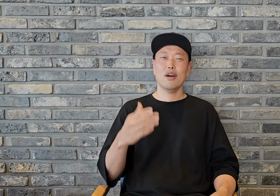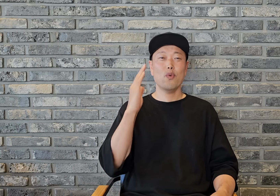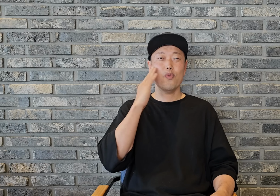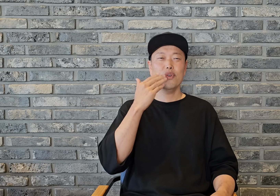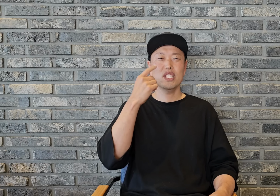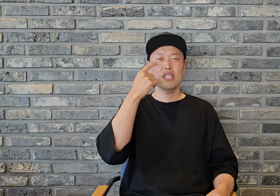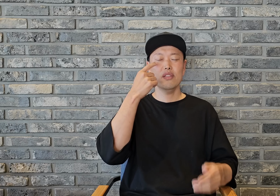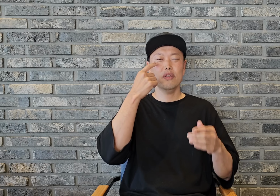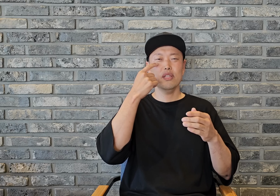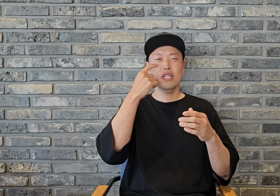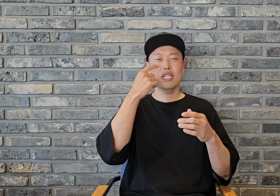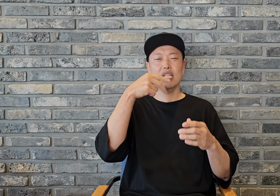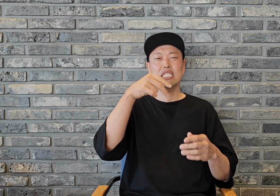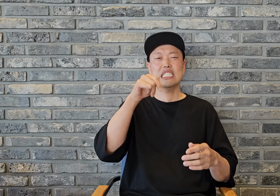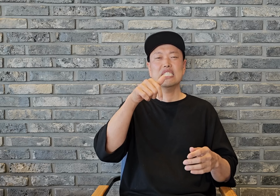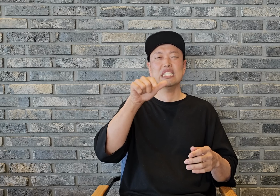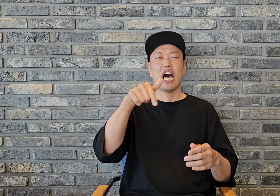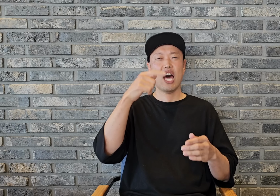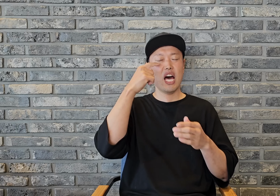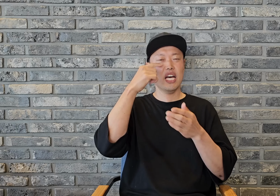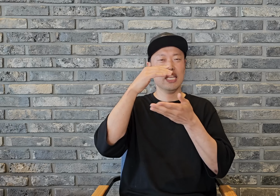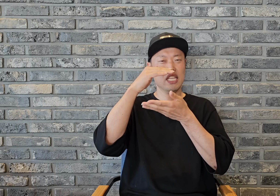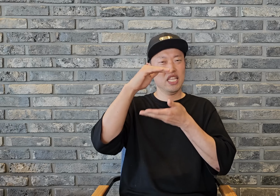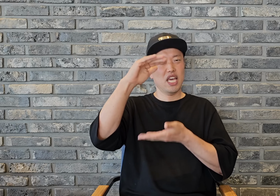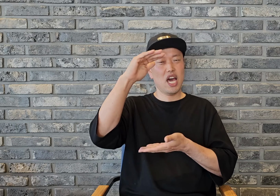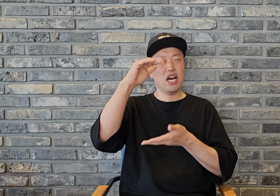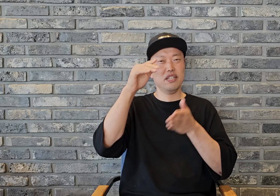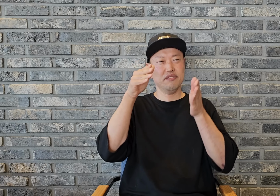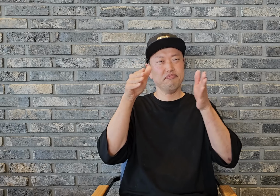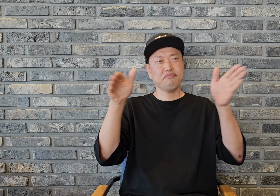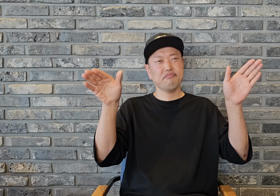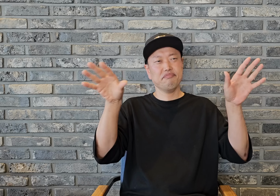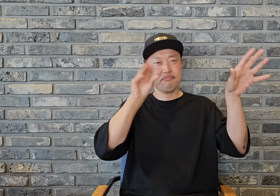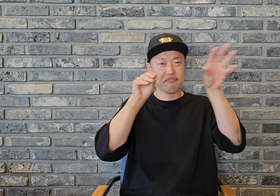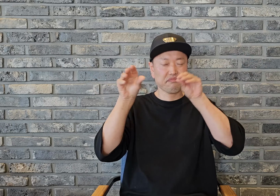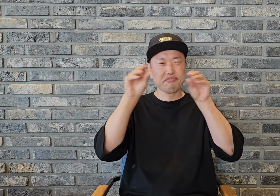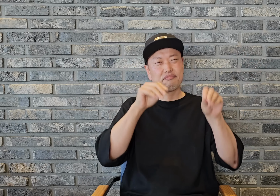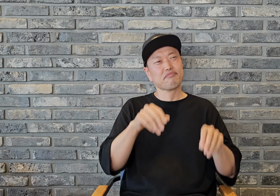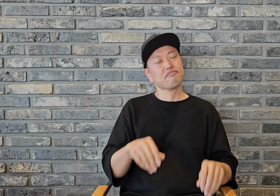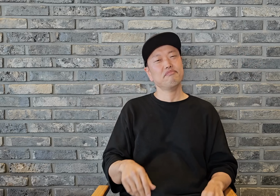Deaf people get information visually.